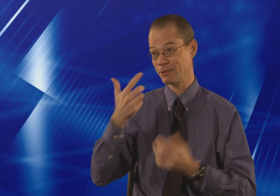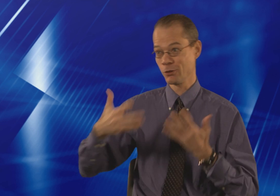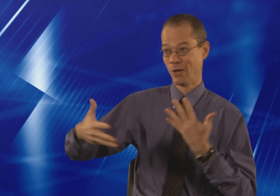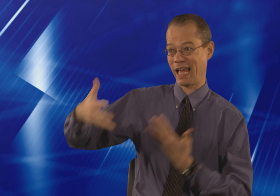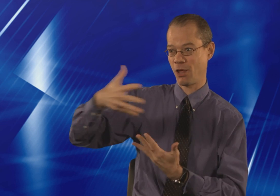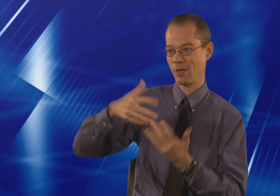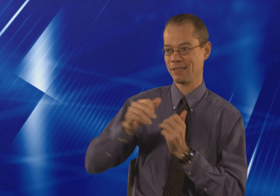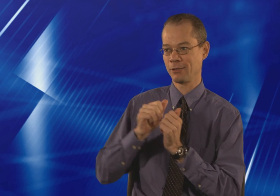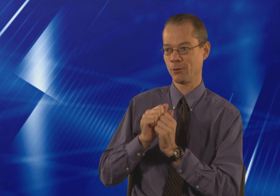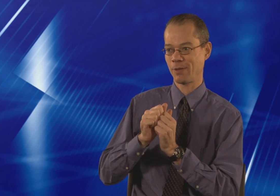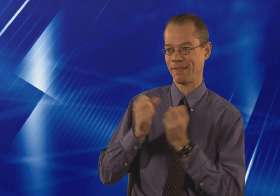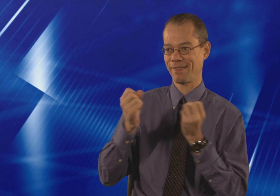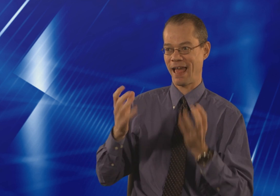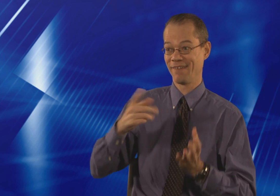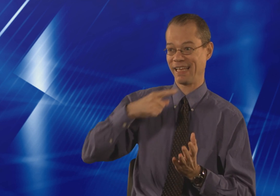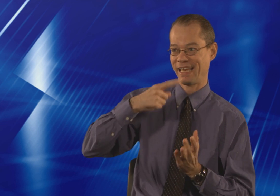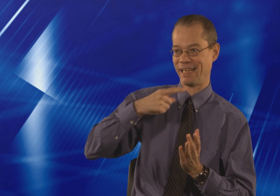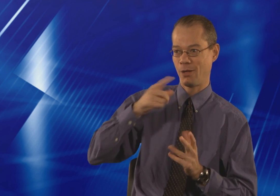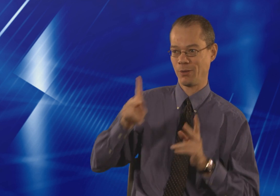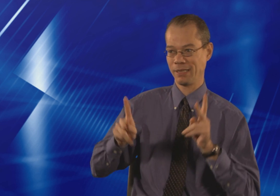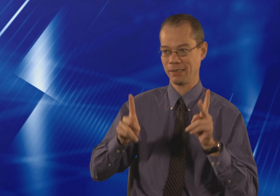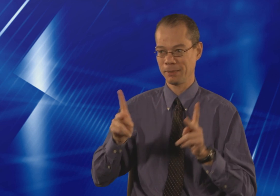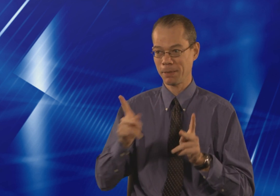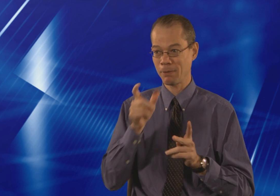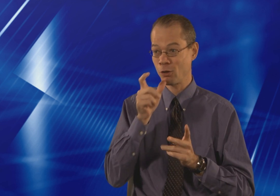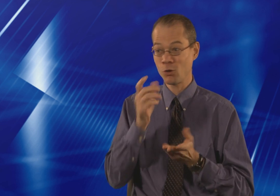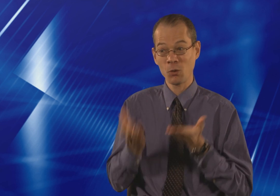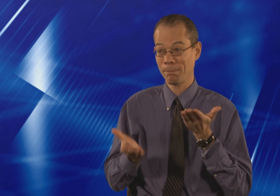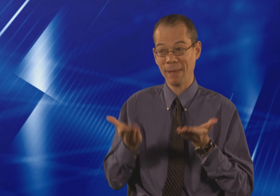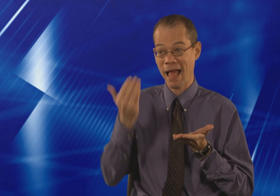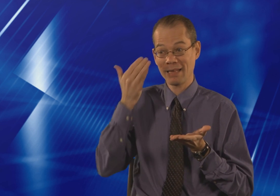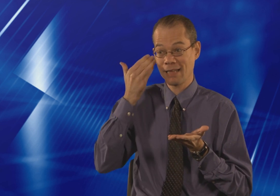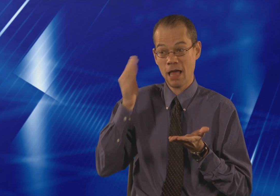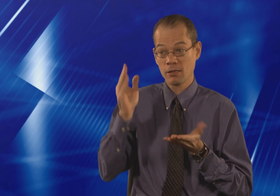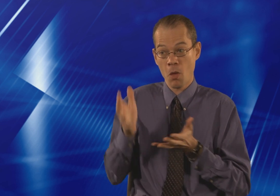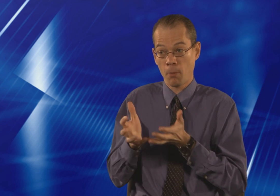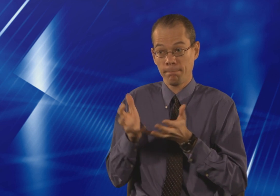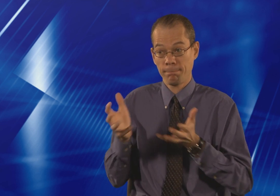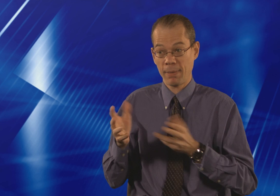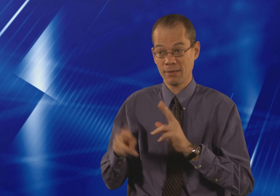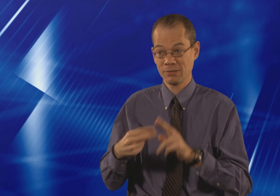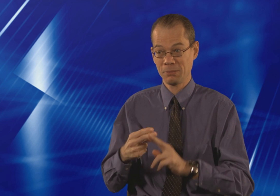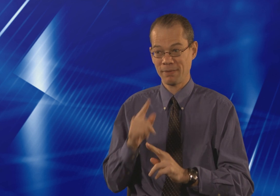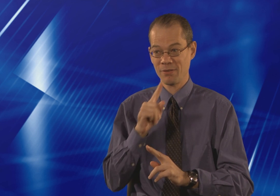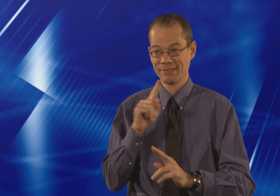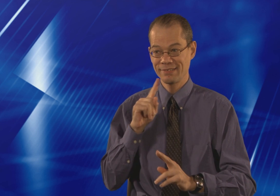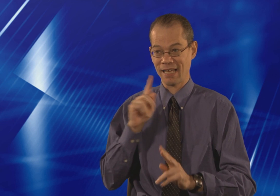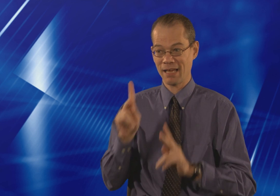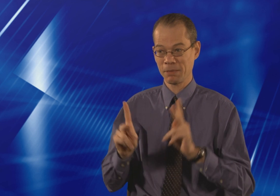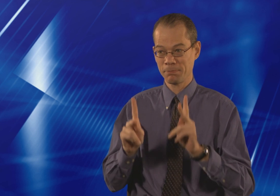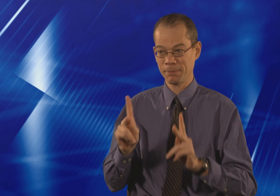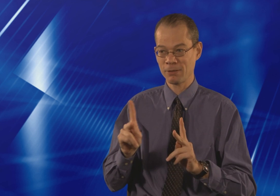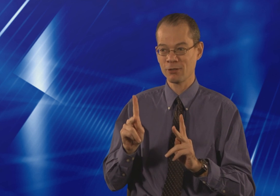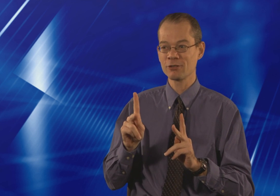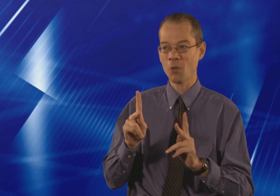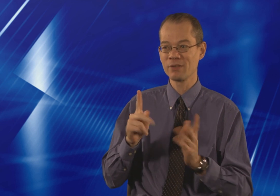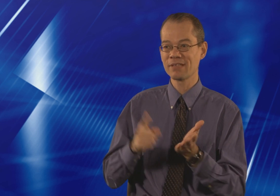because you will be interacting with a lot of hearing people who may not know a lot about deaf people.